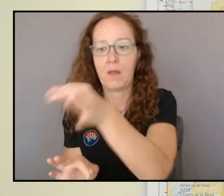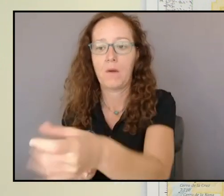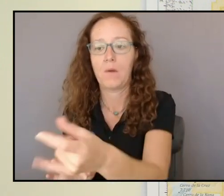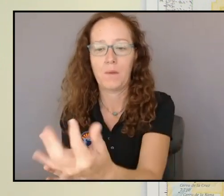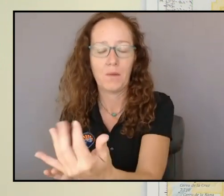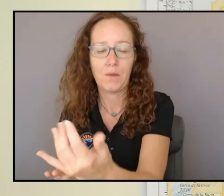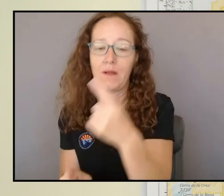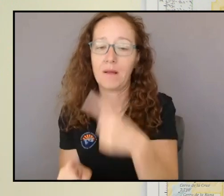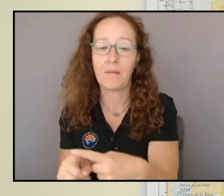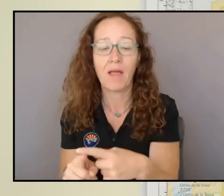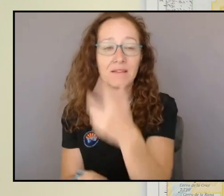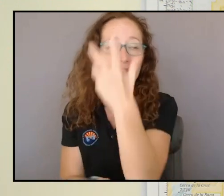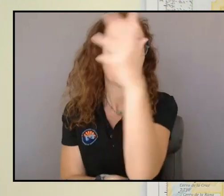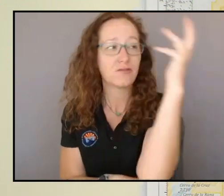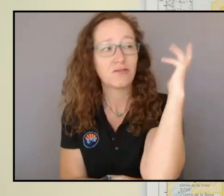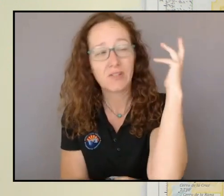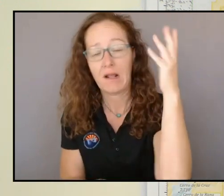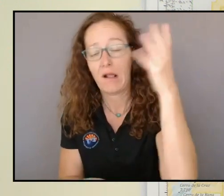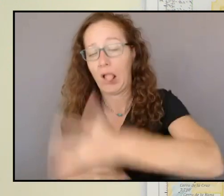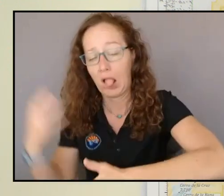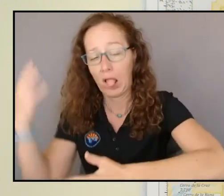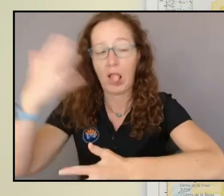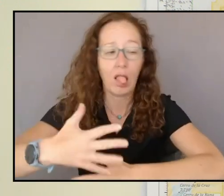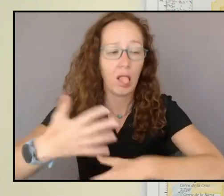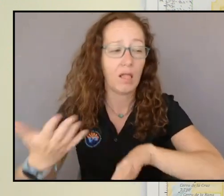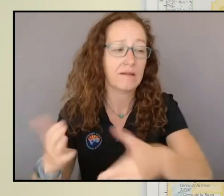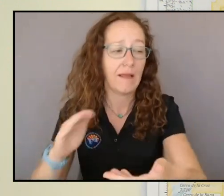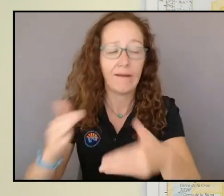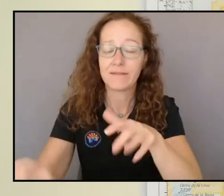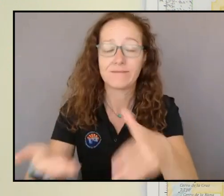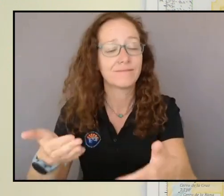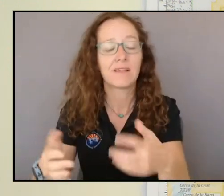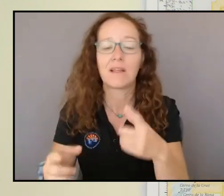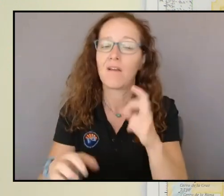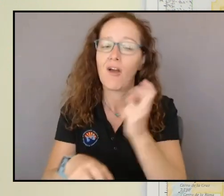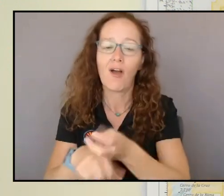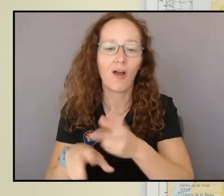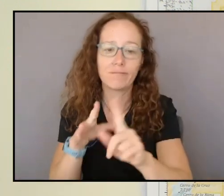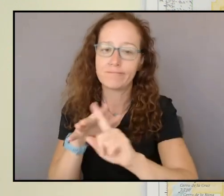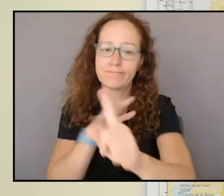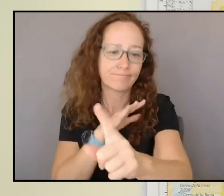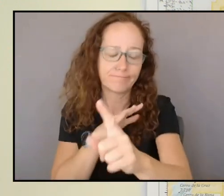down that's all over that area. So, we'll continue to work in